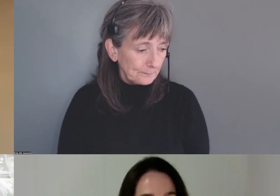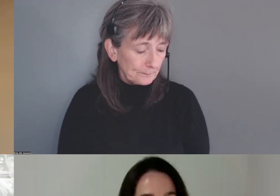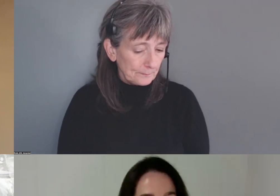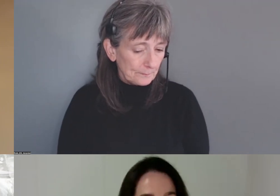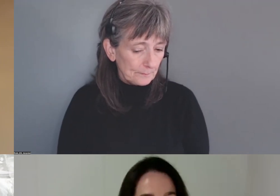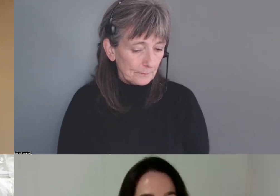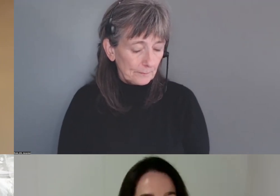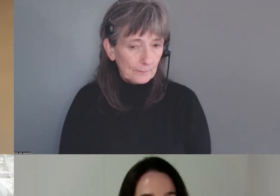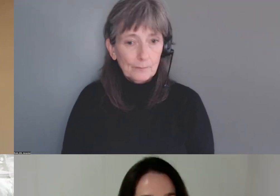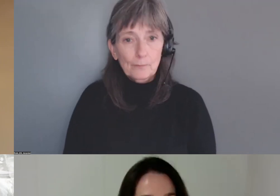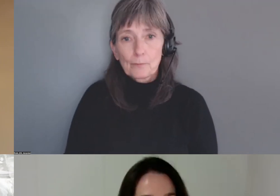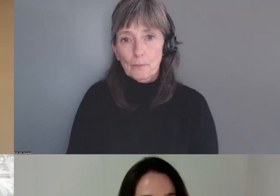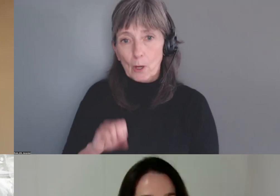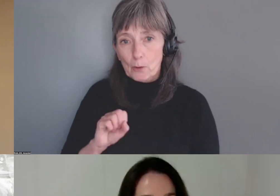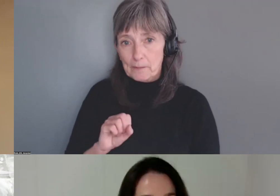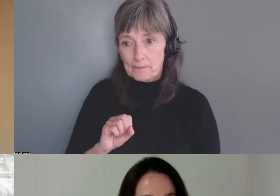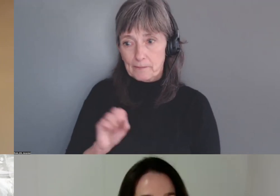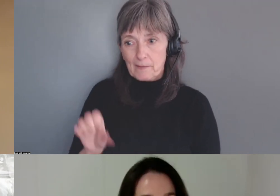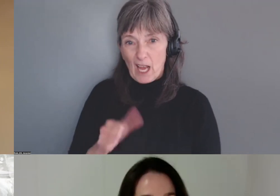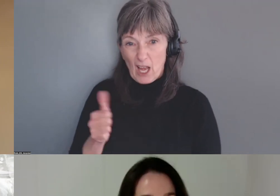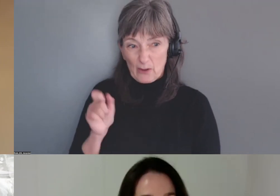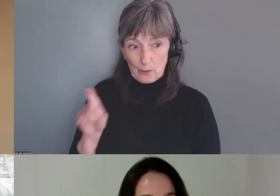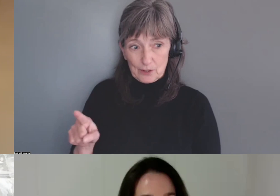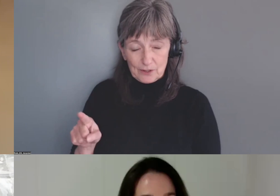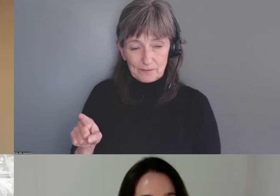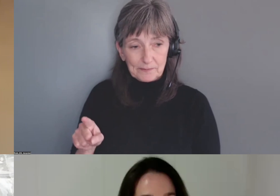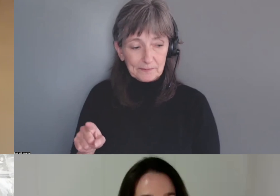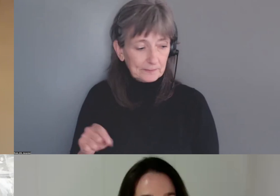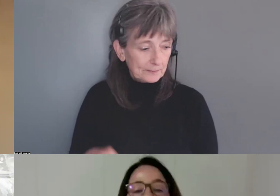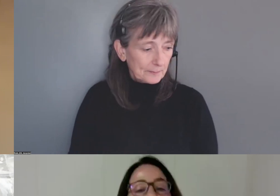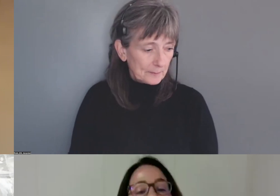for you, and we're going to move on to Barbara's questions. I'm just going to group them up here.